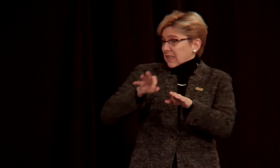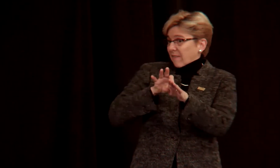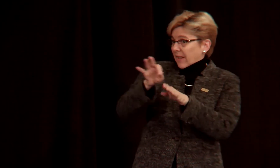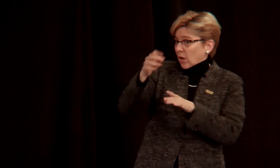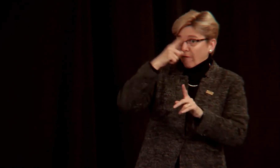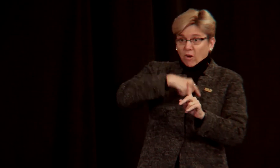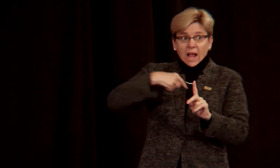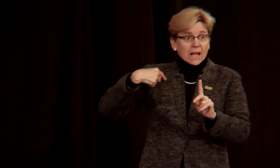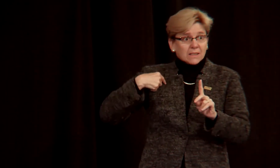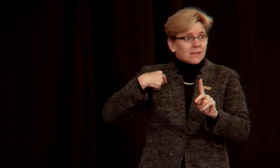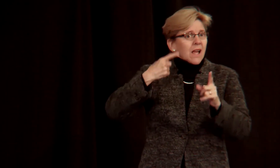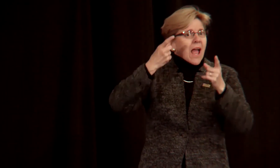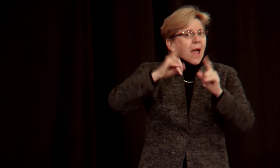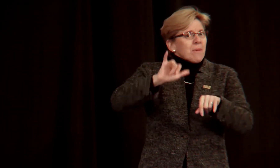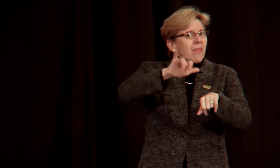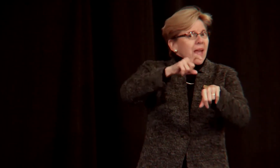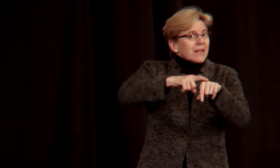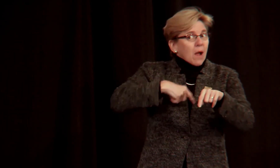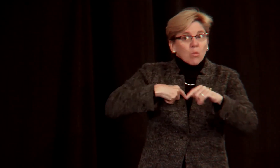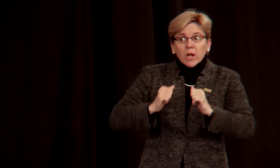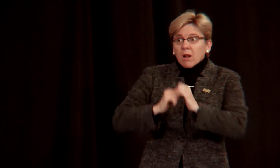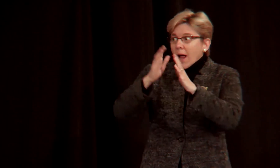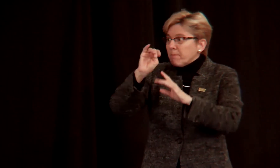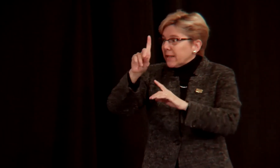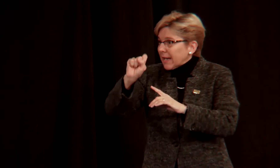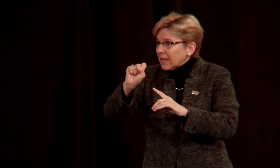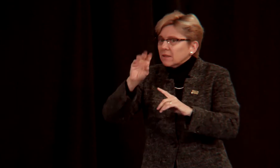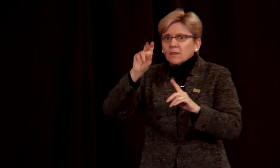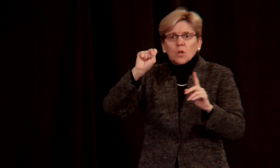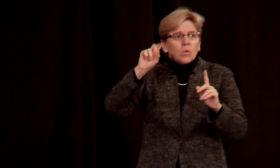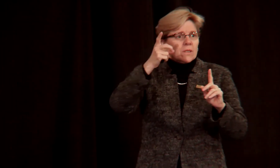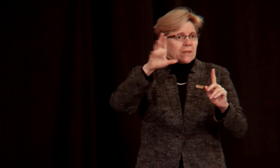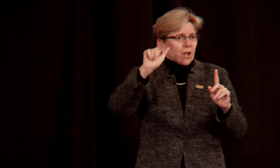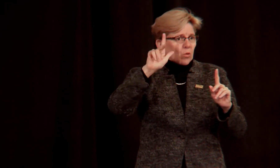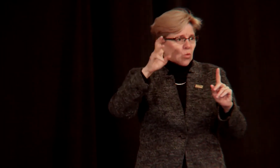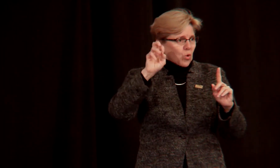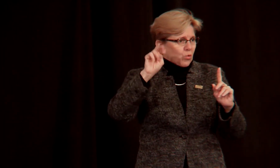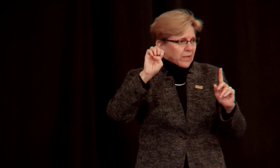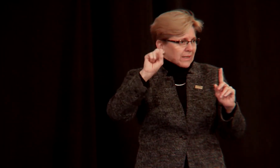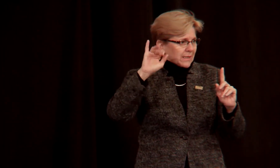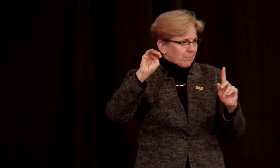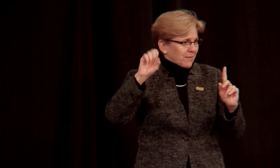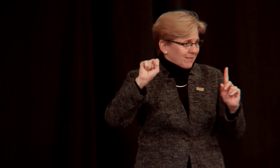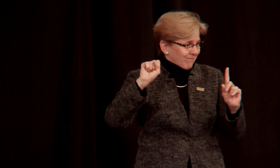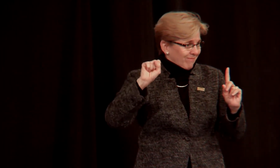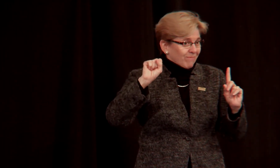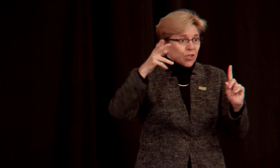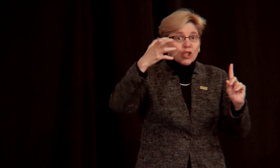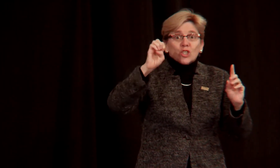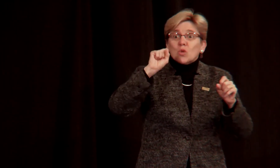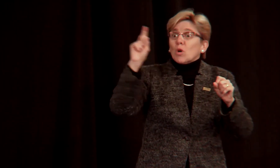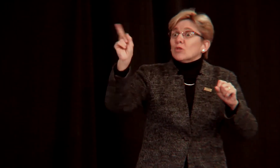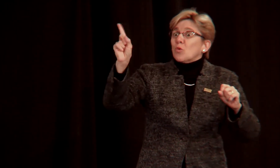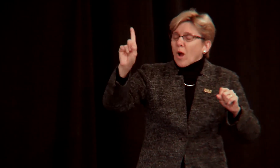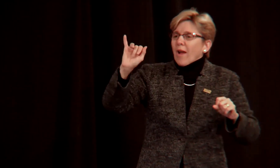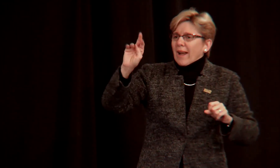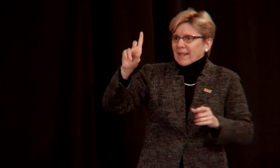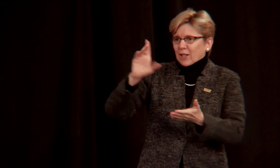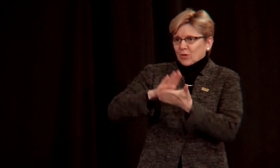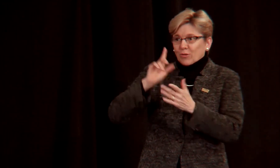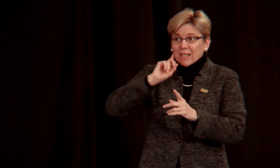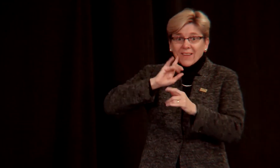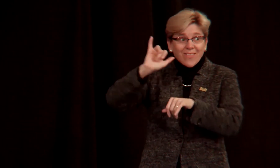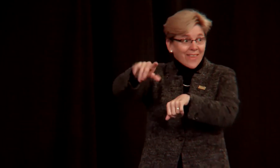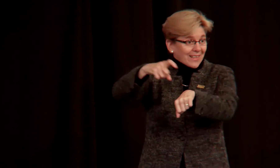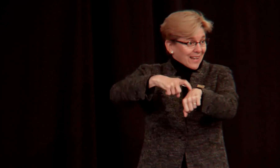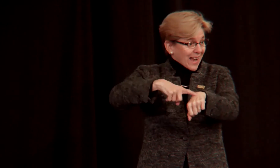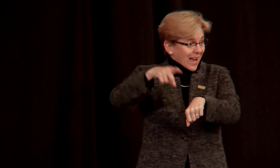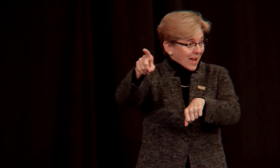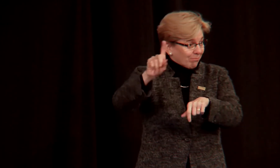when I was founding Metro Deaf School and Dr. Laurene Simms really was an educator for me.